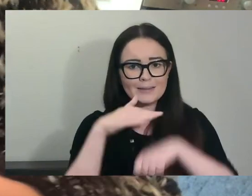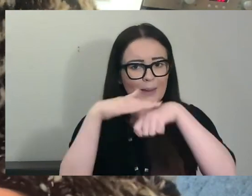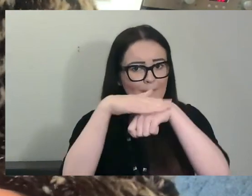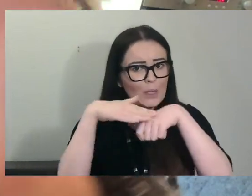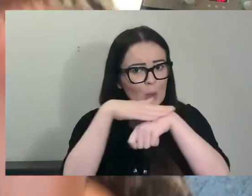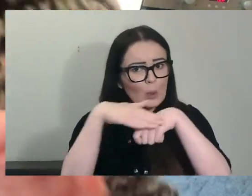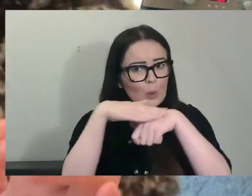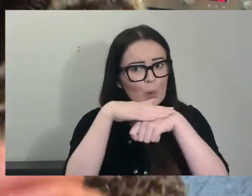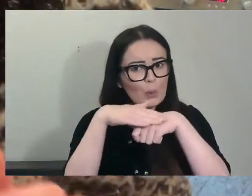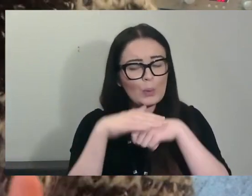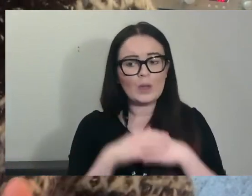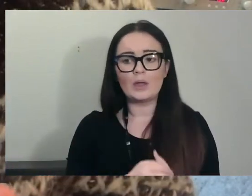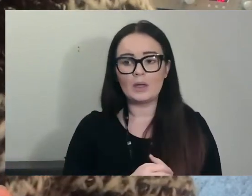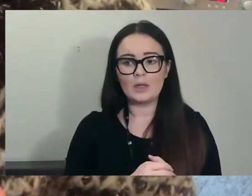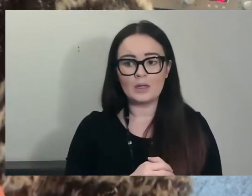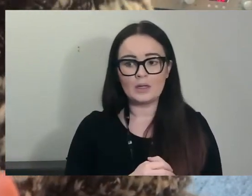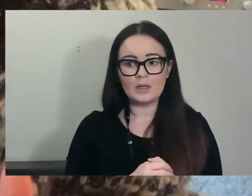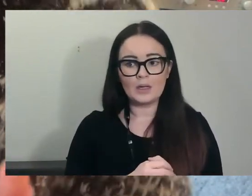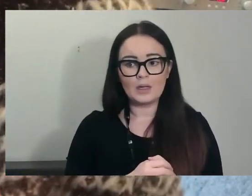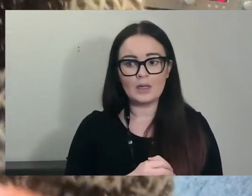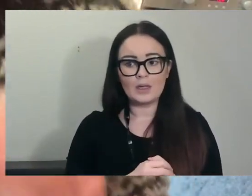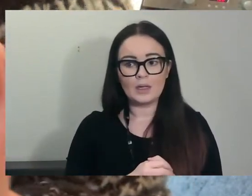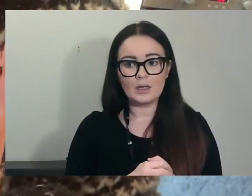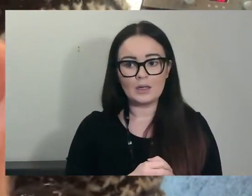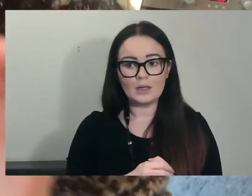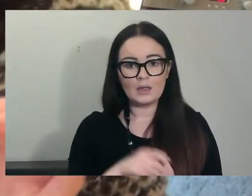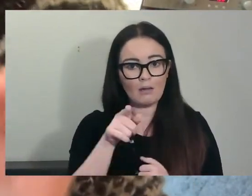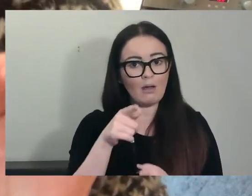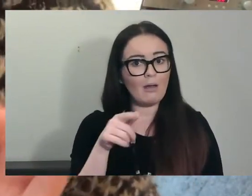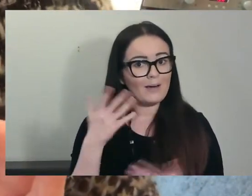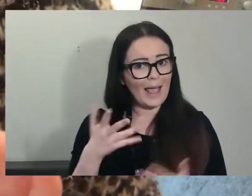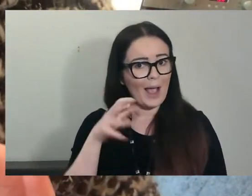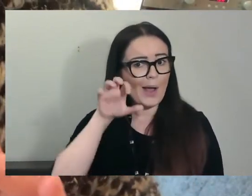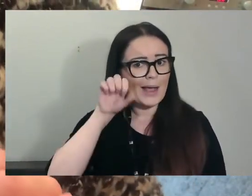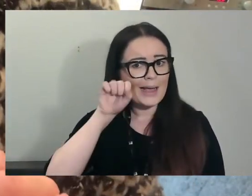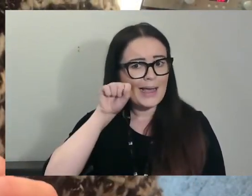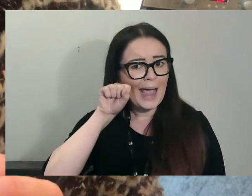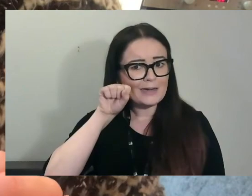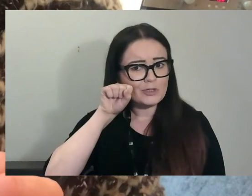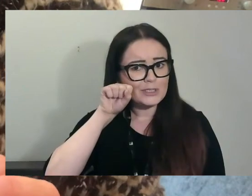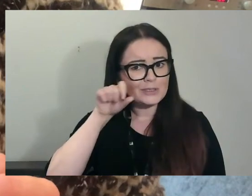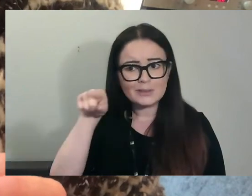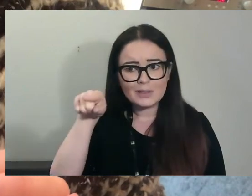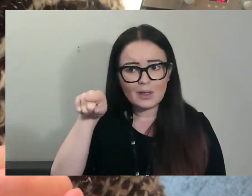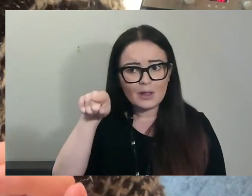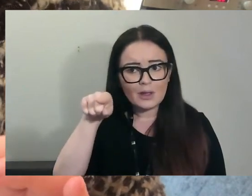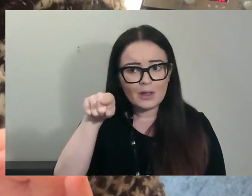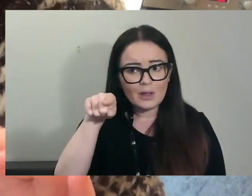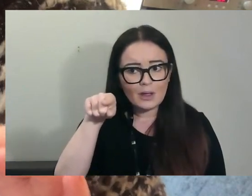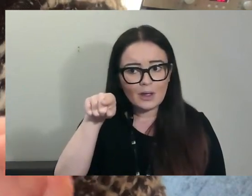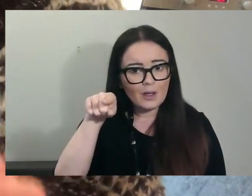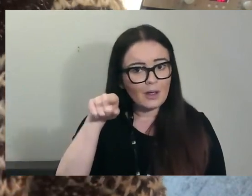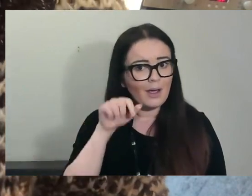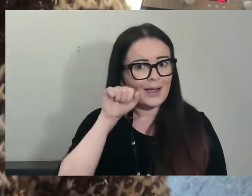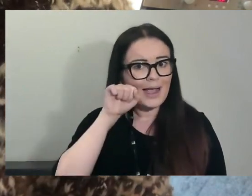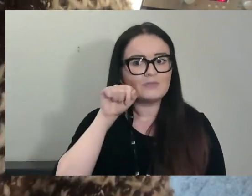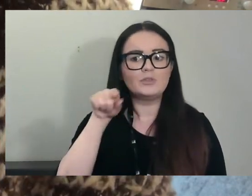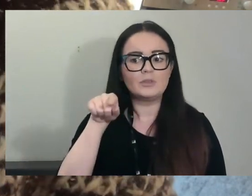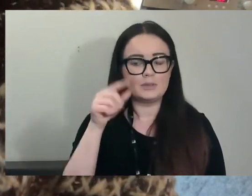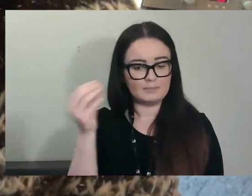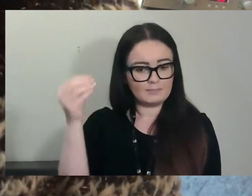got blue and I'd quite like to use these little carrot patterns as well. There we go, so I've